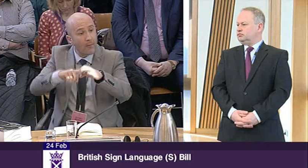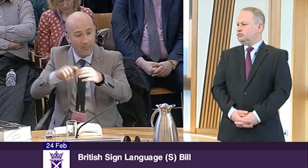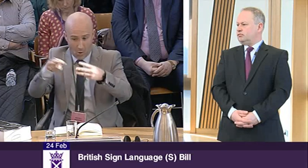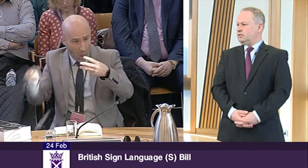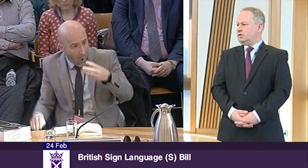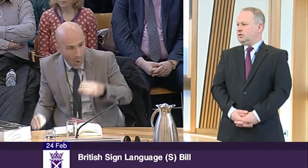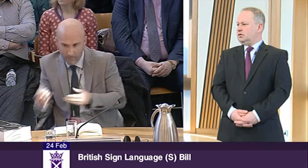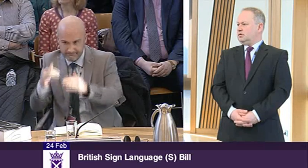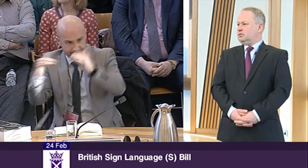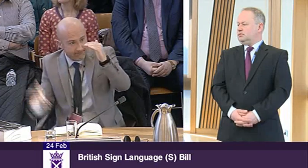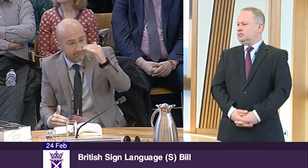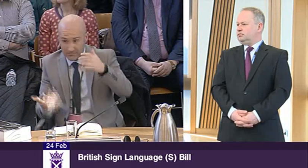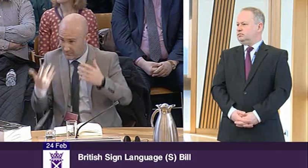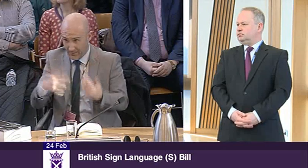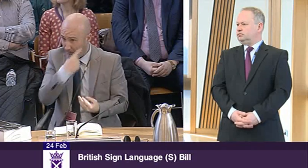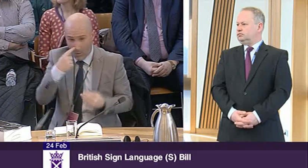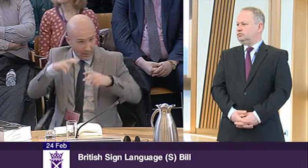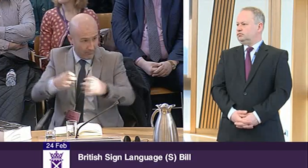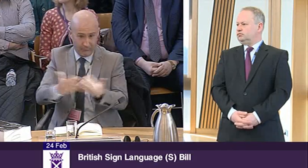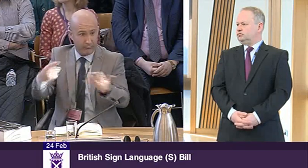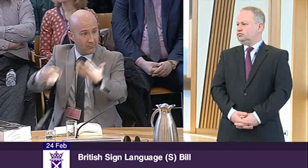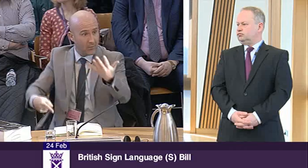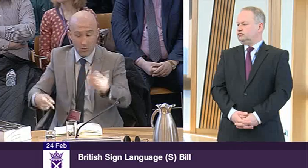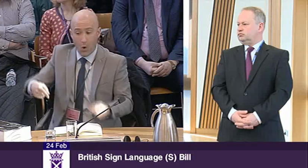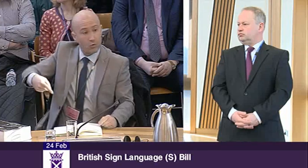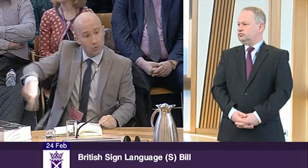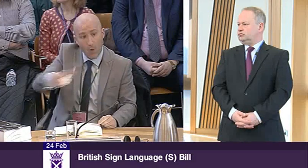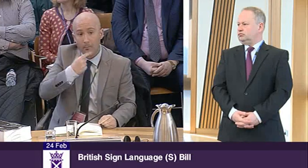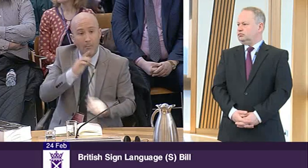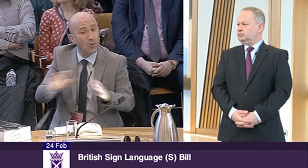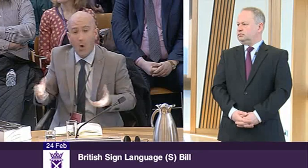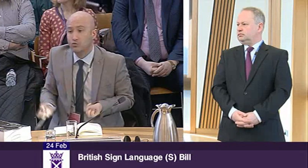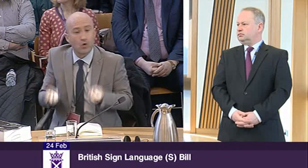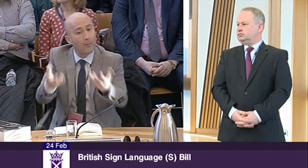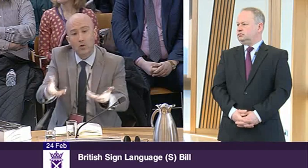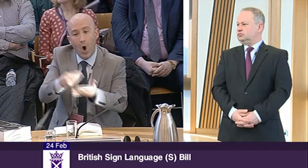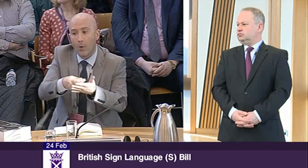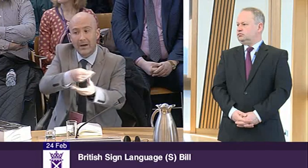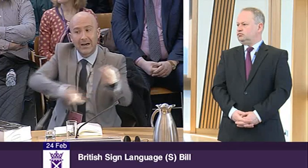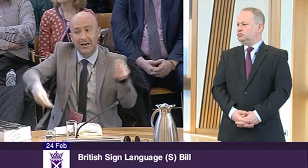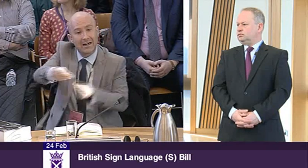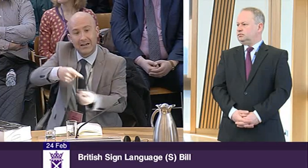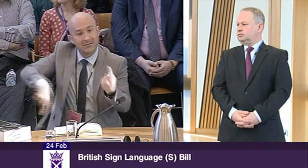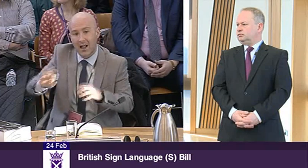interact with the economy and contribute more to it, savings will be made later on in, for